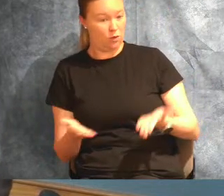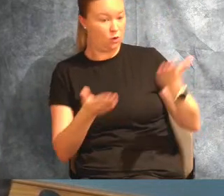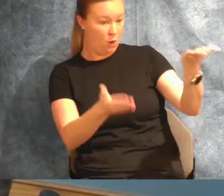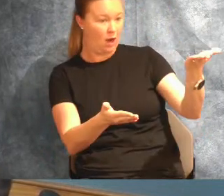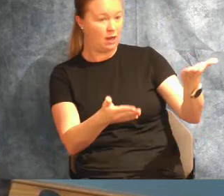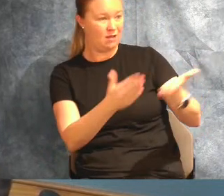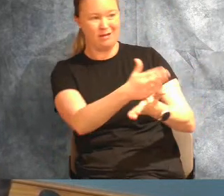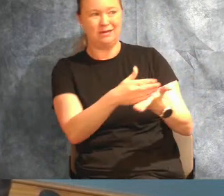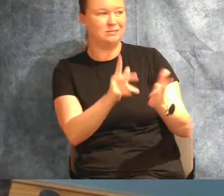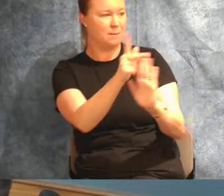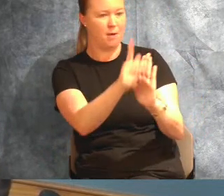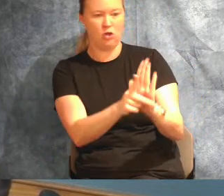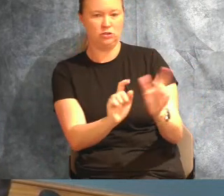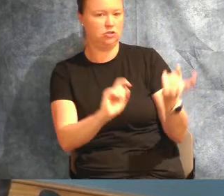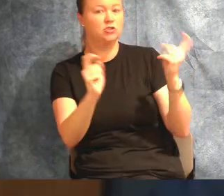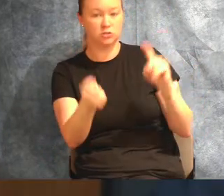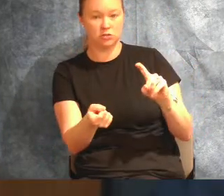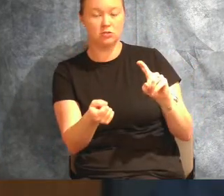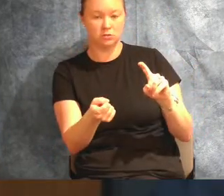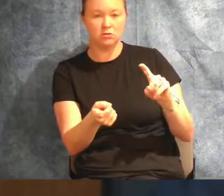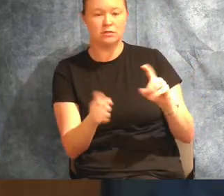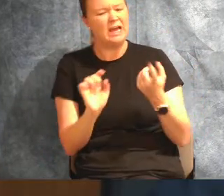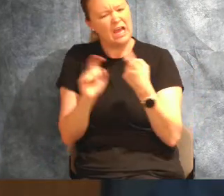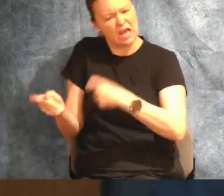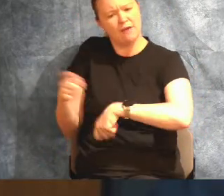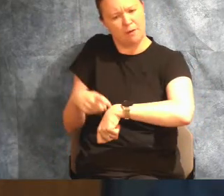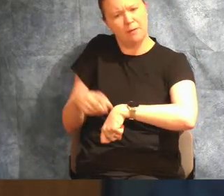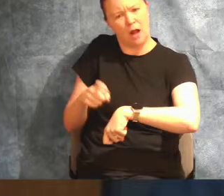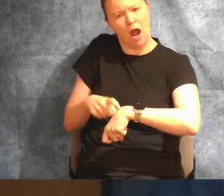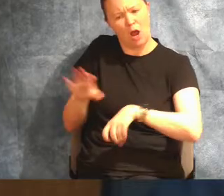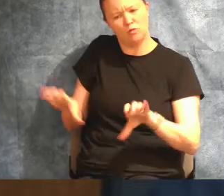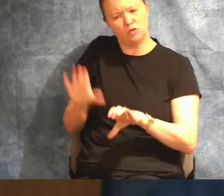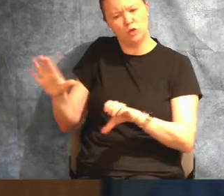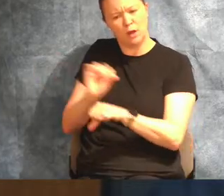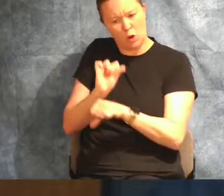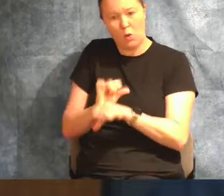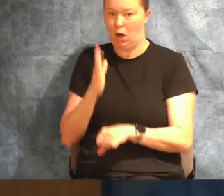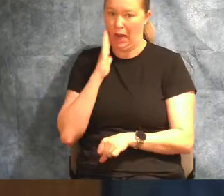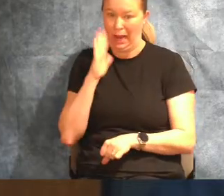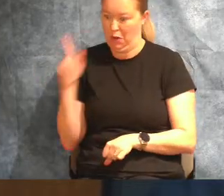policy changes. give them a little bit of time to do the work and I know they're working on some